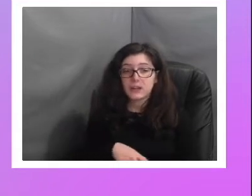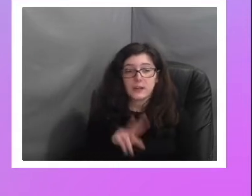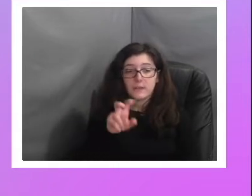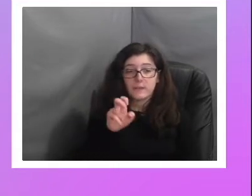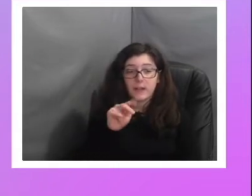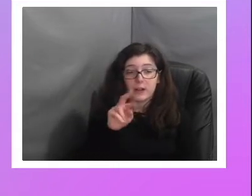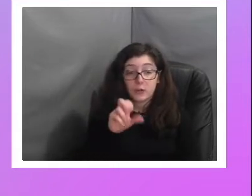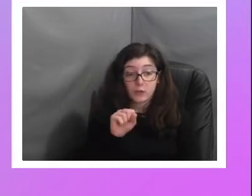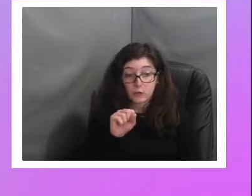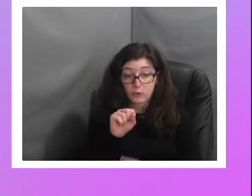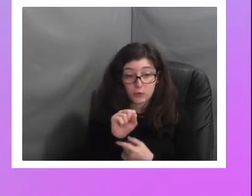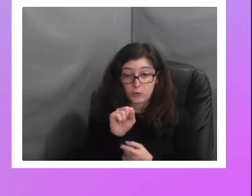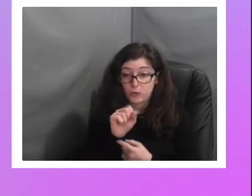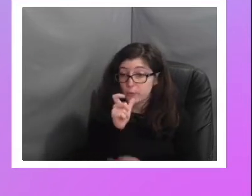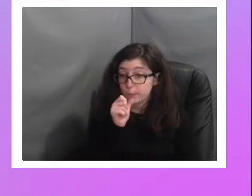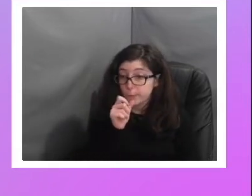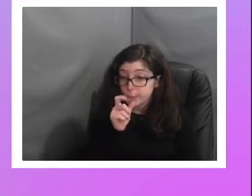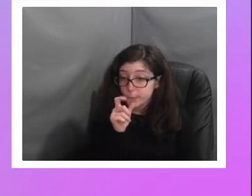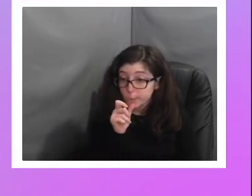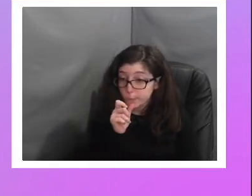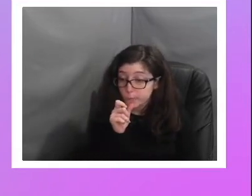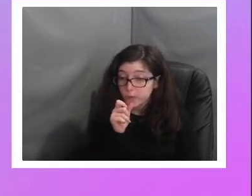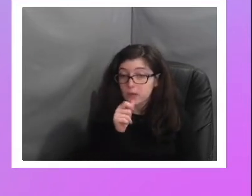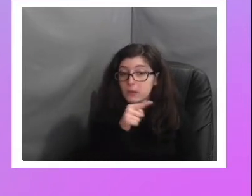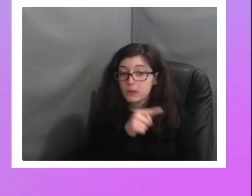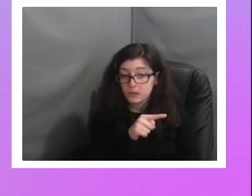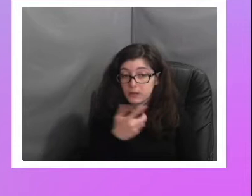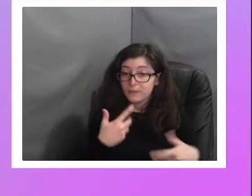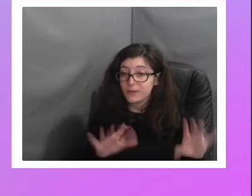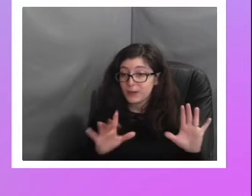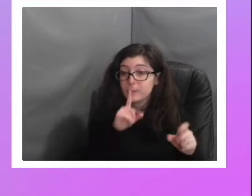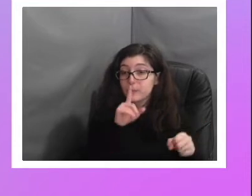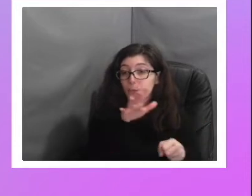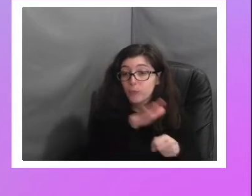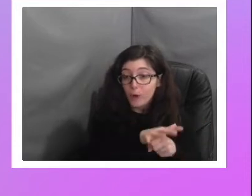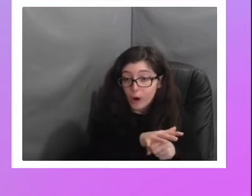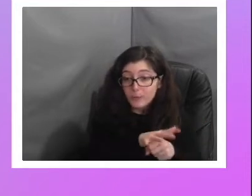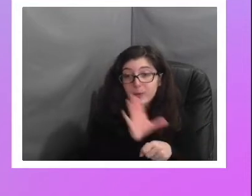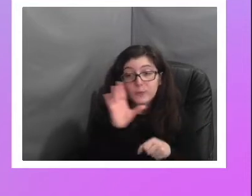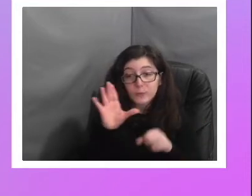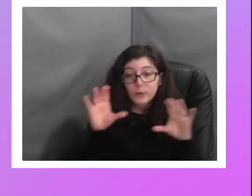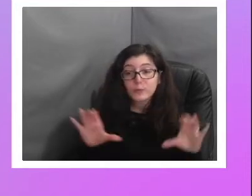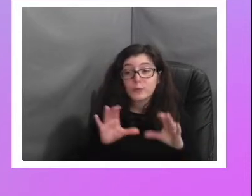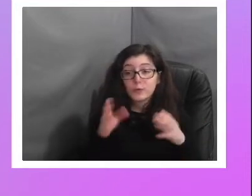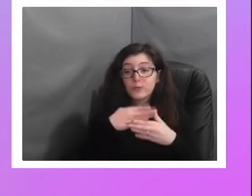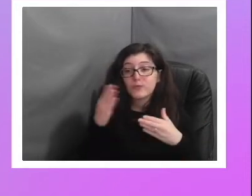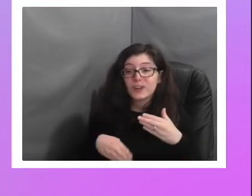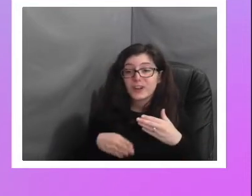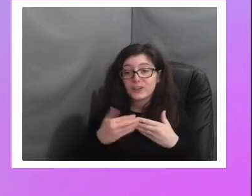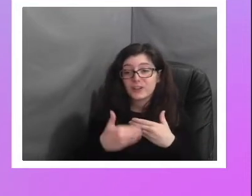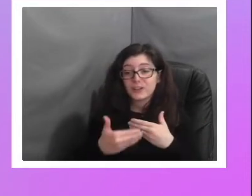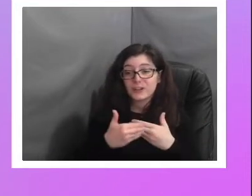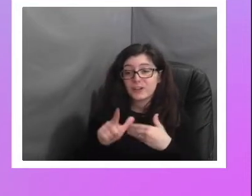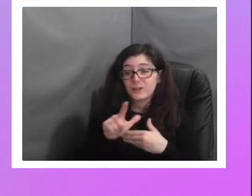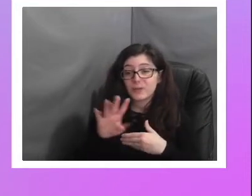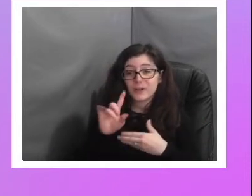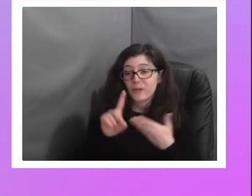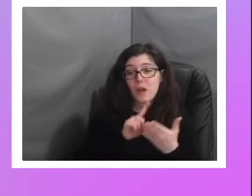and to have them bought into you that they're going to get it done within 24 hours or within whatever the deadline is